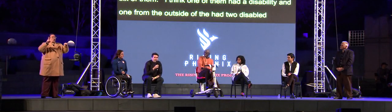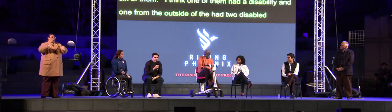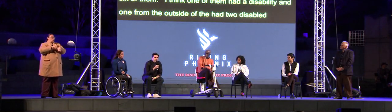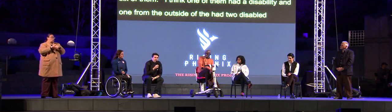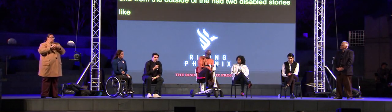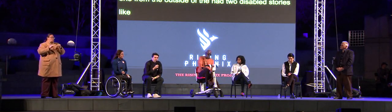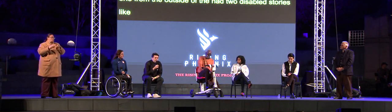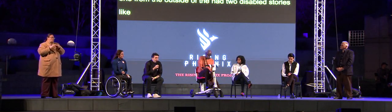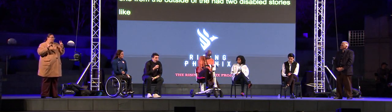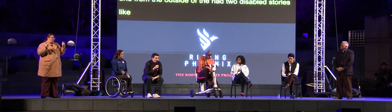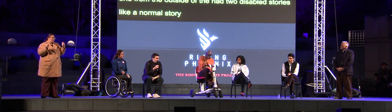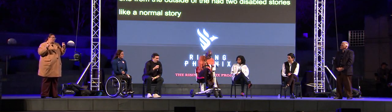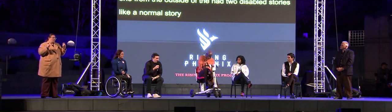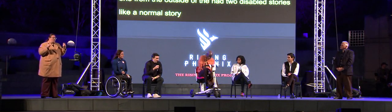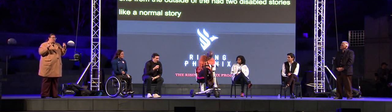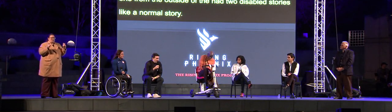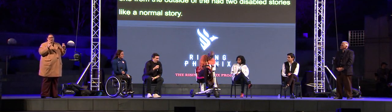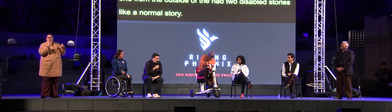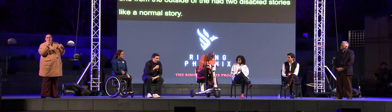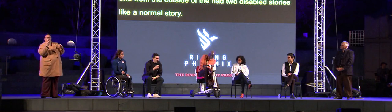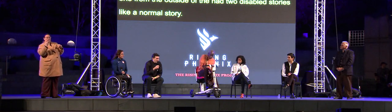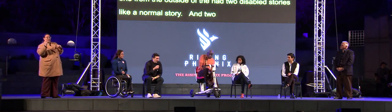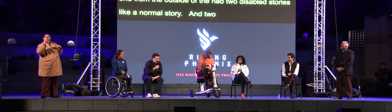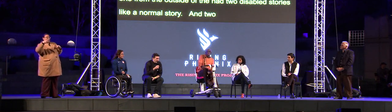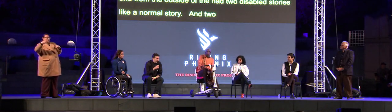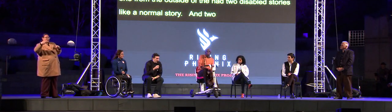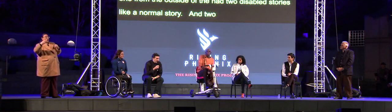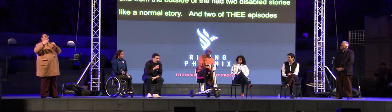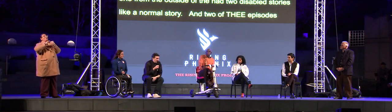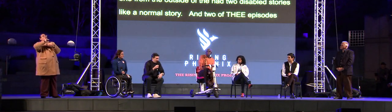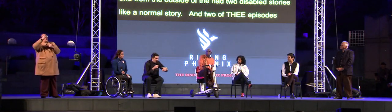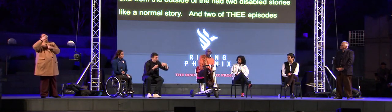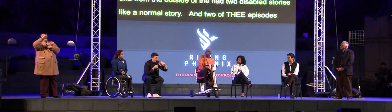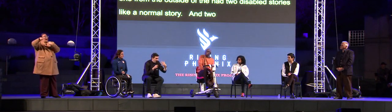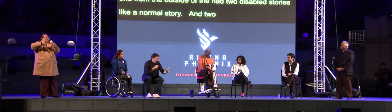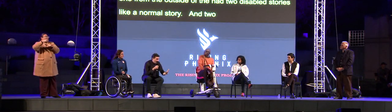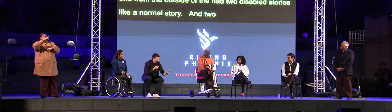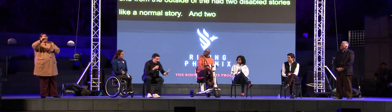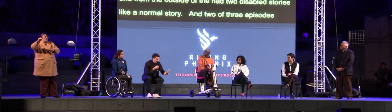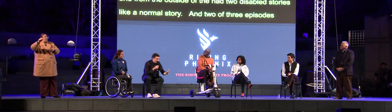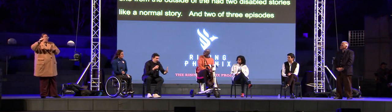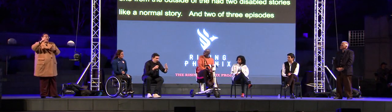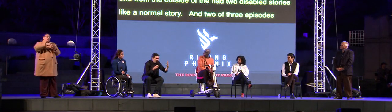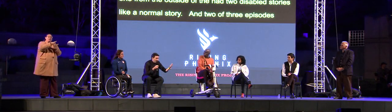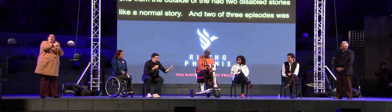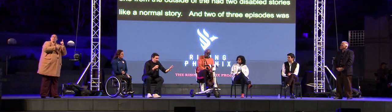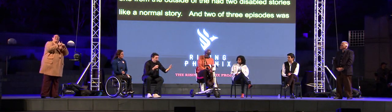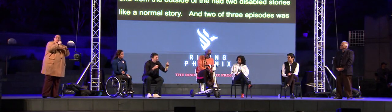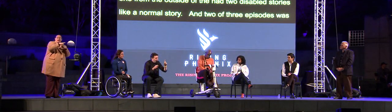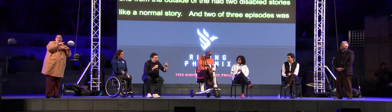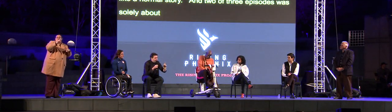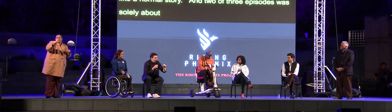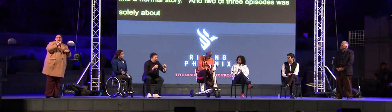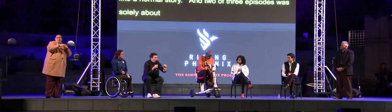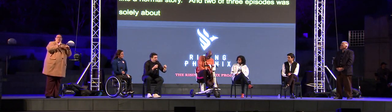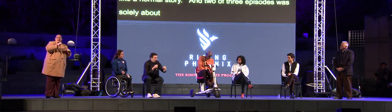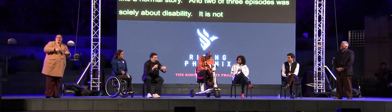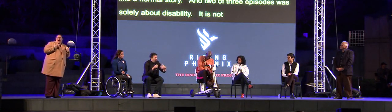And two or three of the episodes ended up being almost solely about disability, but the program is not about disability. It's about real life, and that was their point.